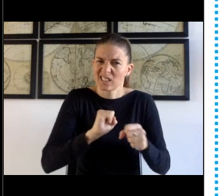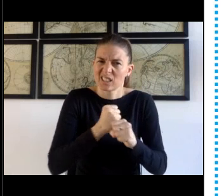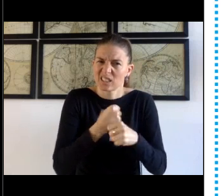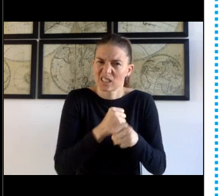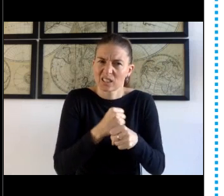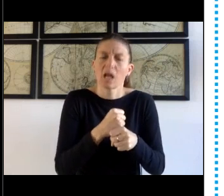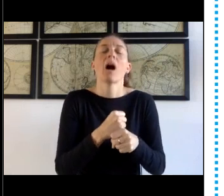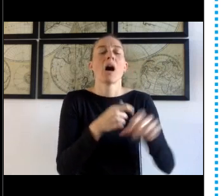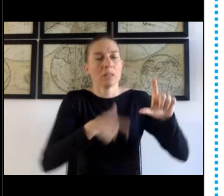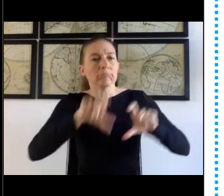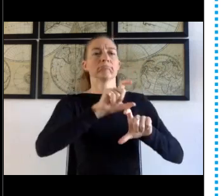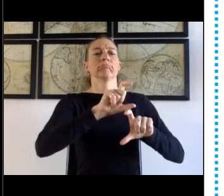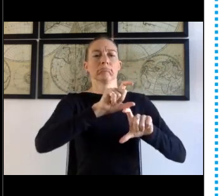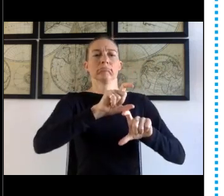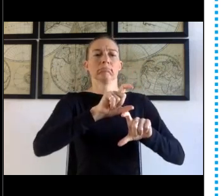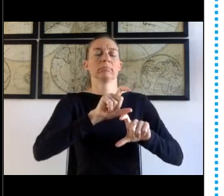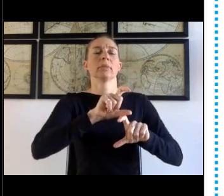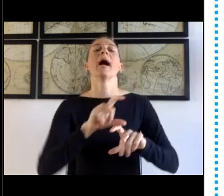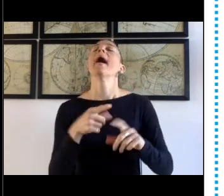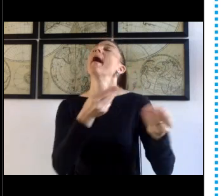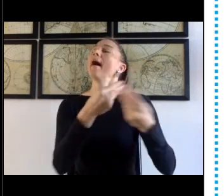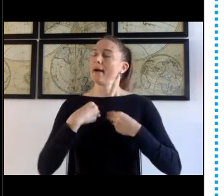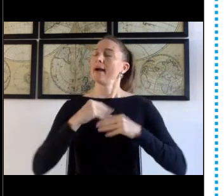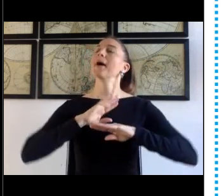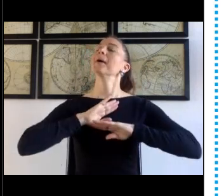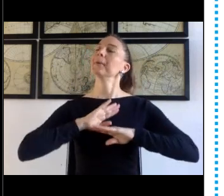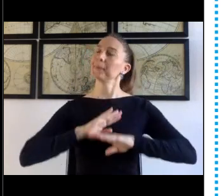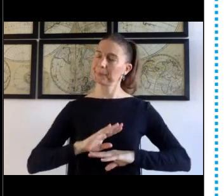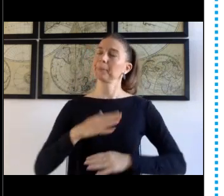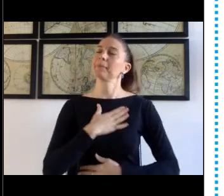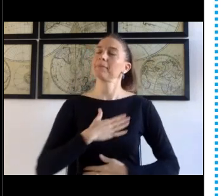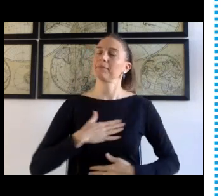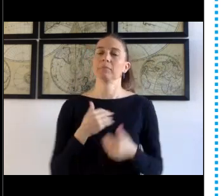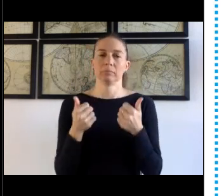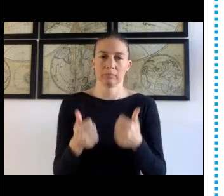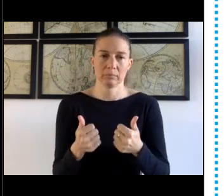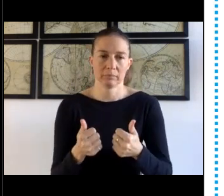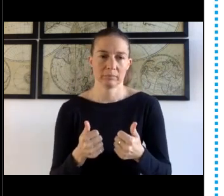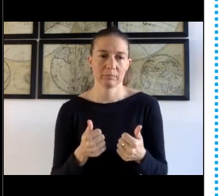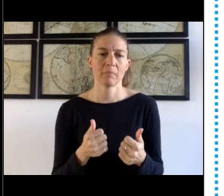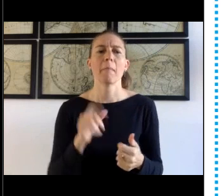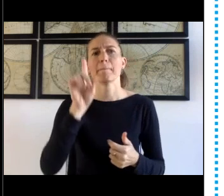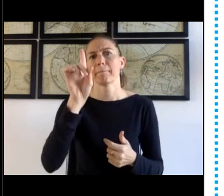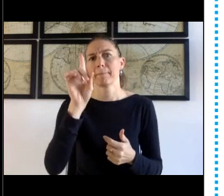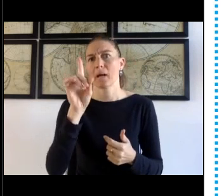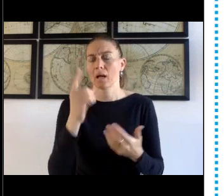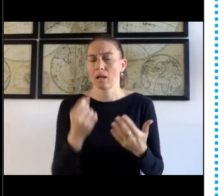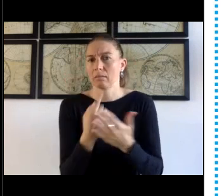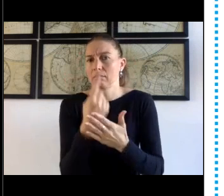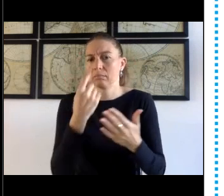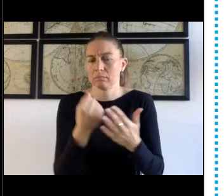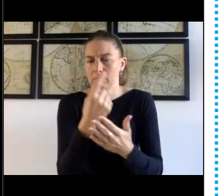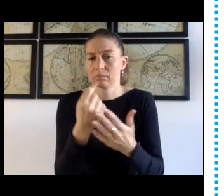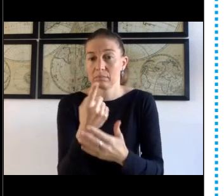to extraordinary circumstances which is important, especially now during confinement measures.